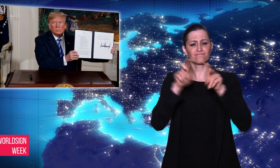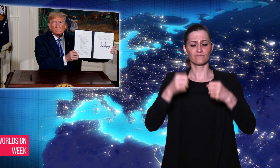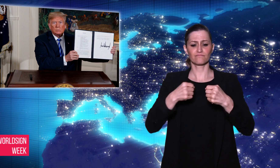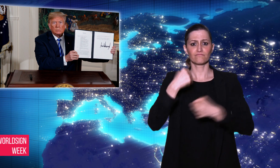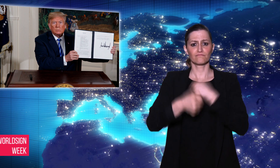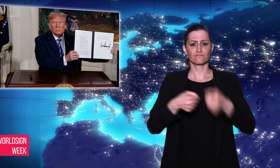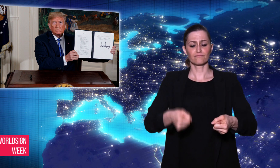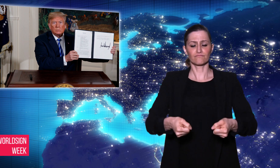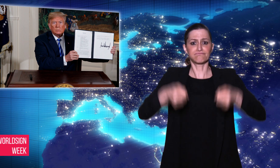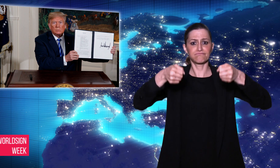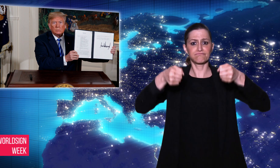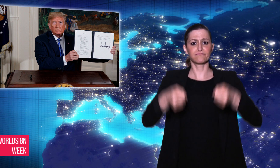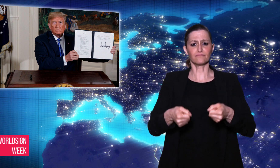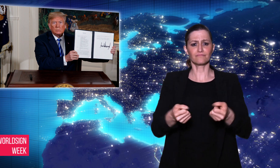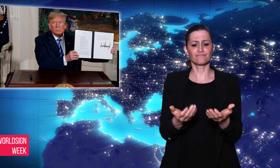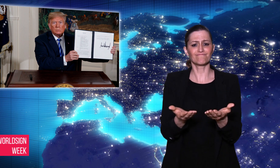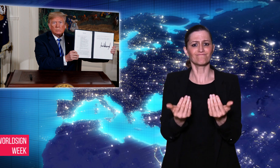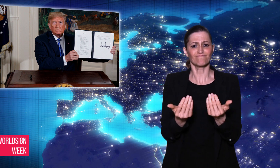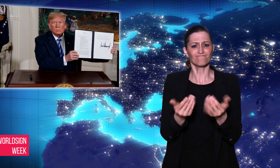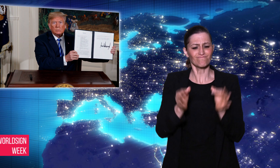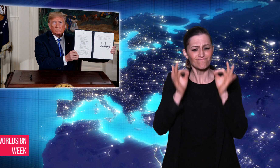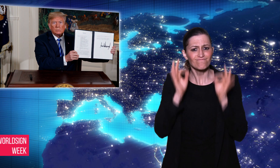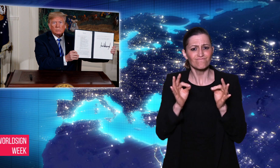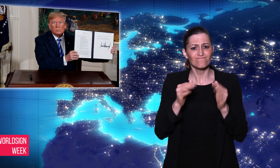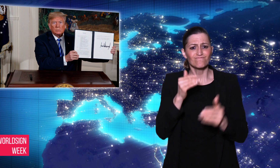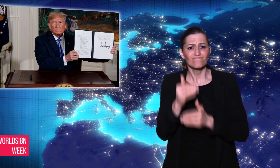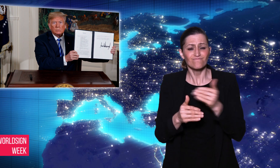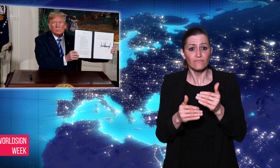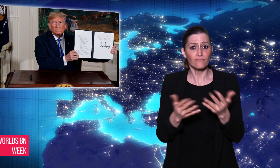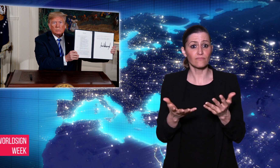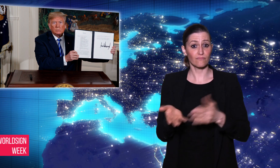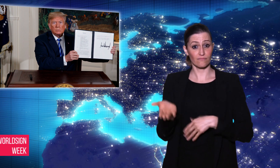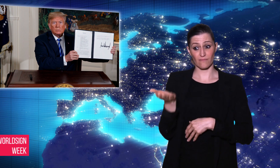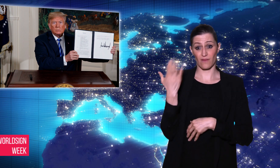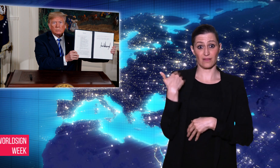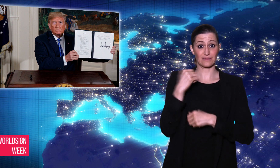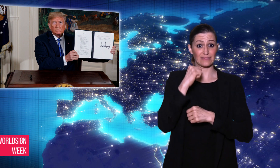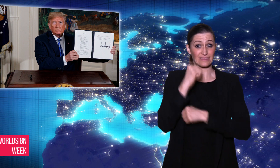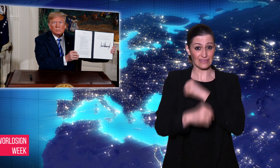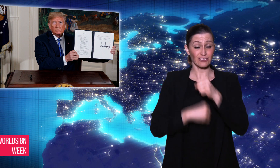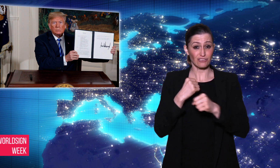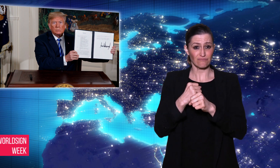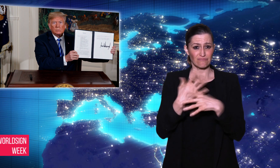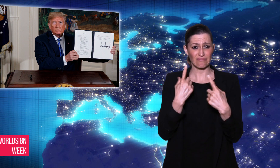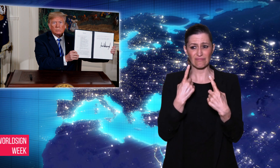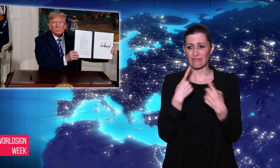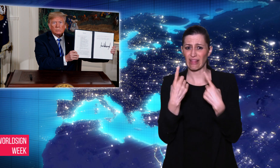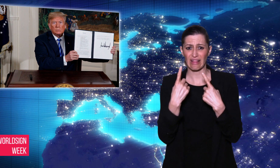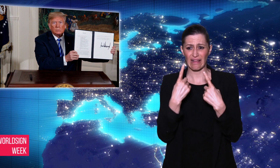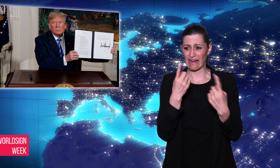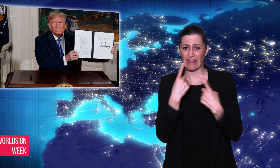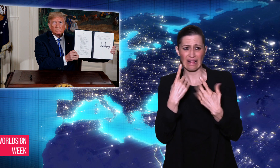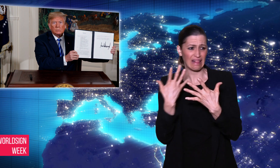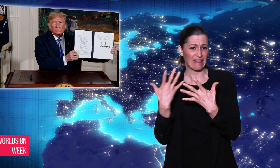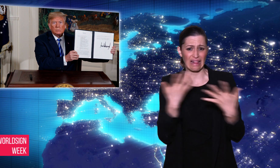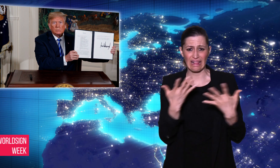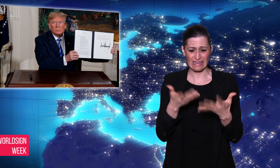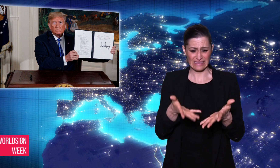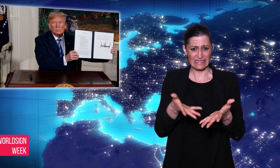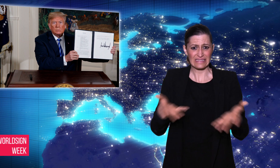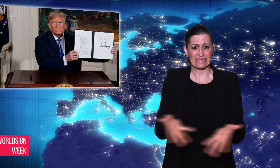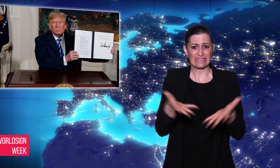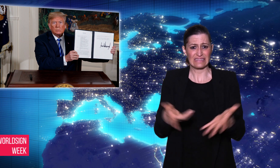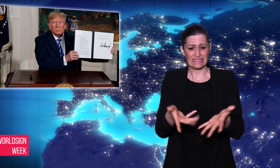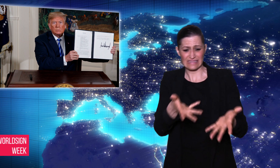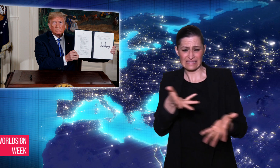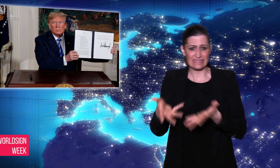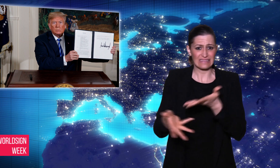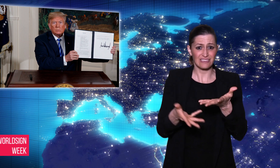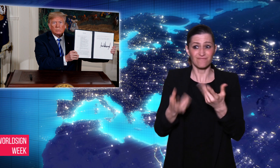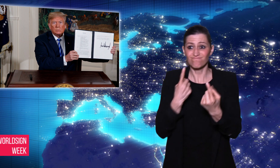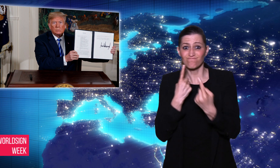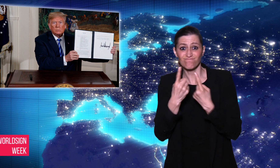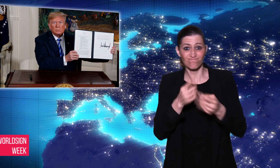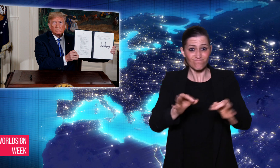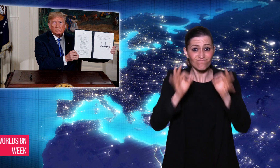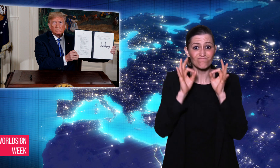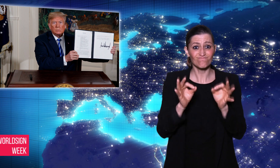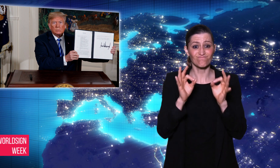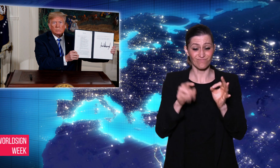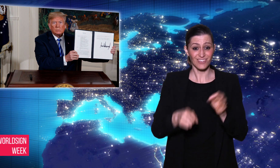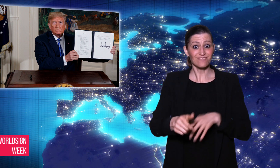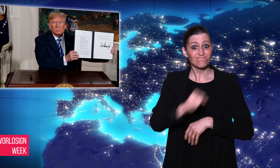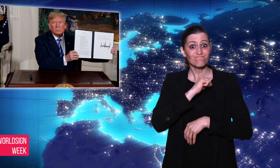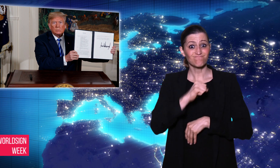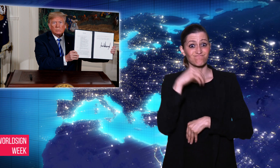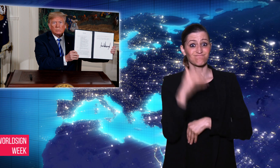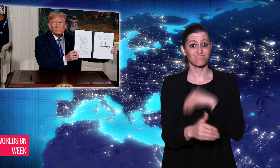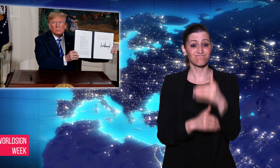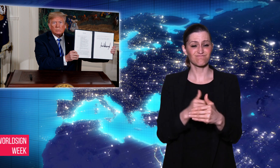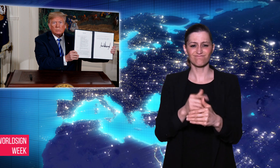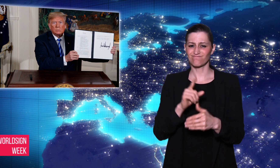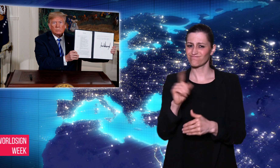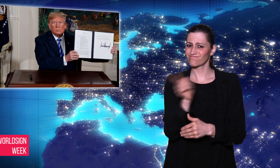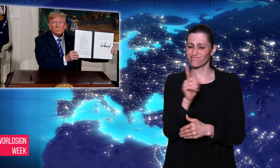painkiller pills of the last year have been ineffective.